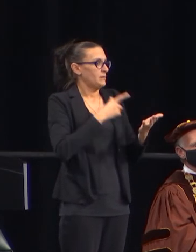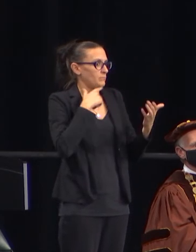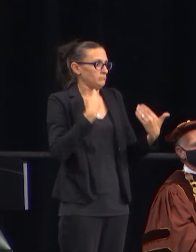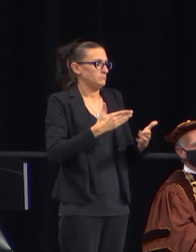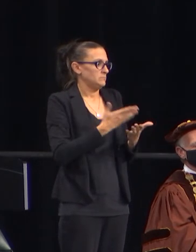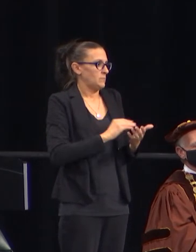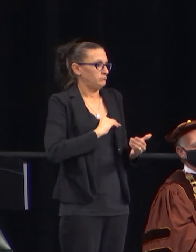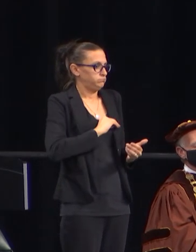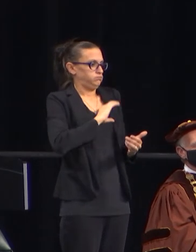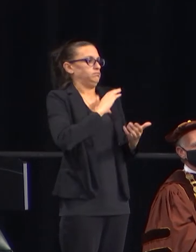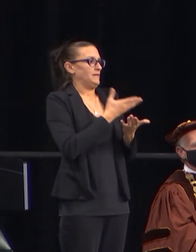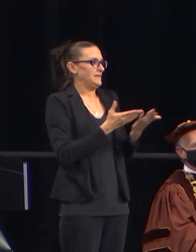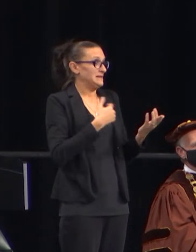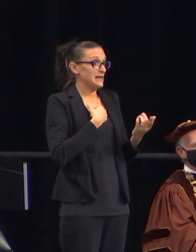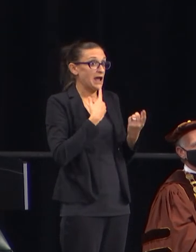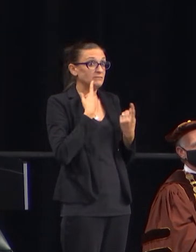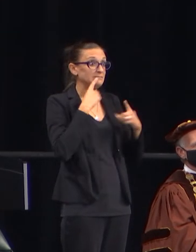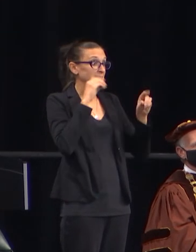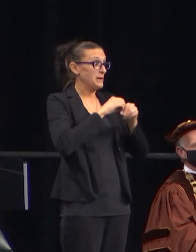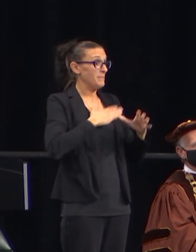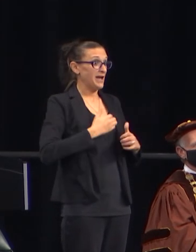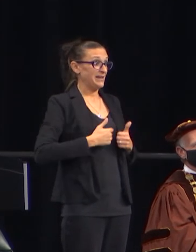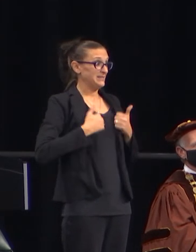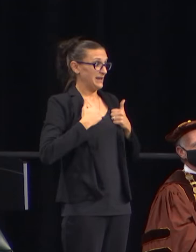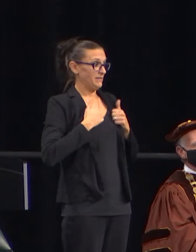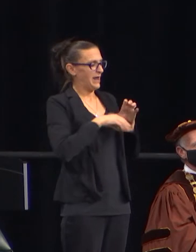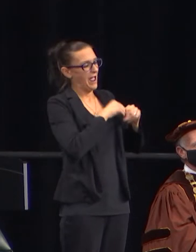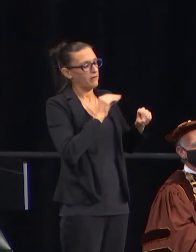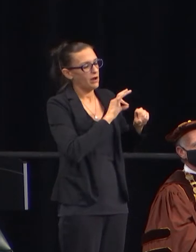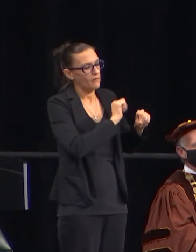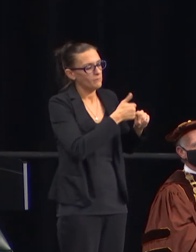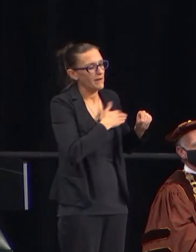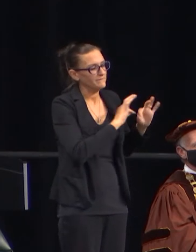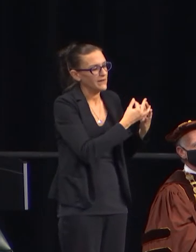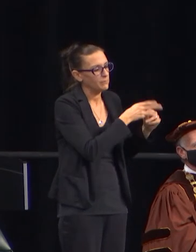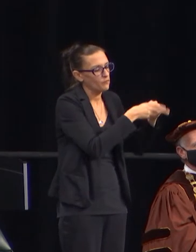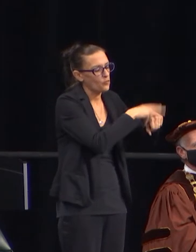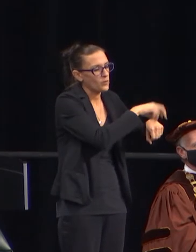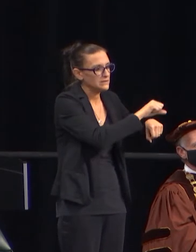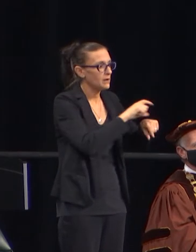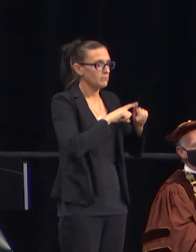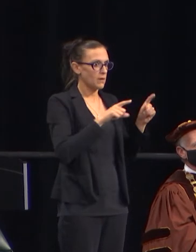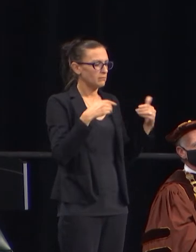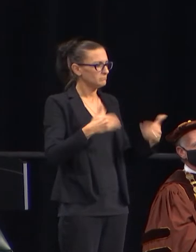I've achieved in my life, outside of my family of course. Don't be afraid to fail.